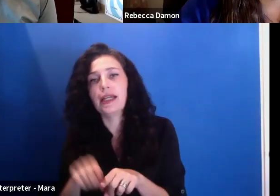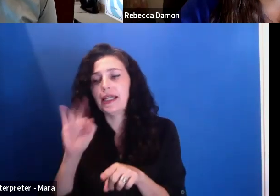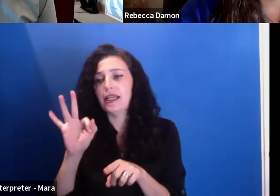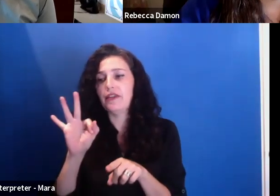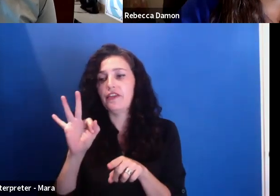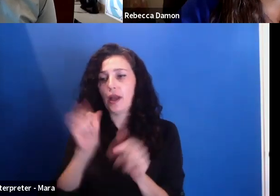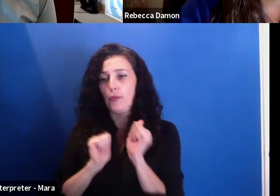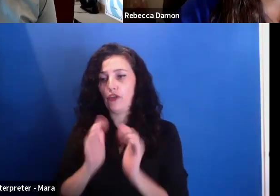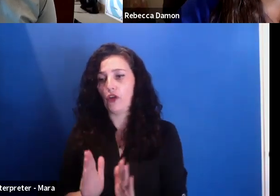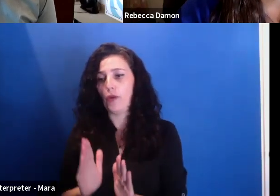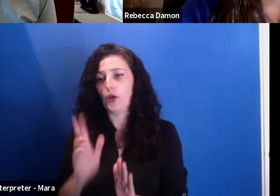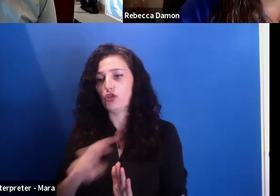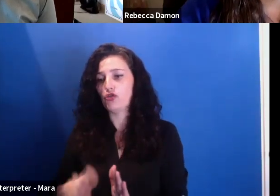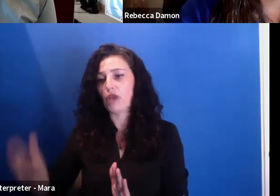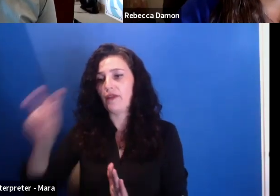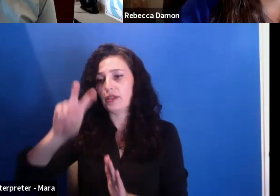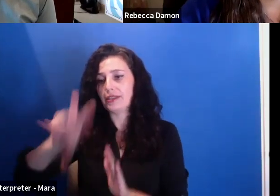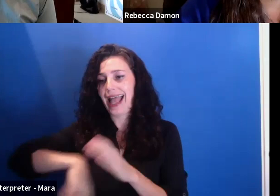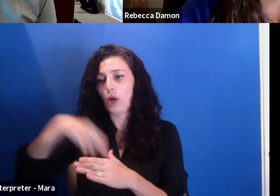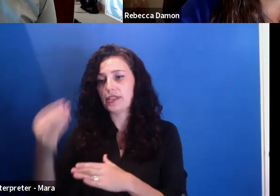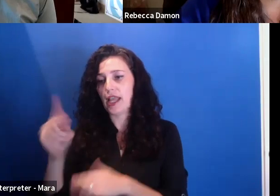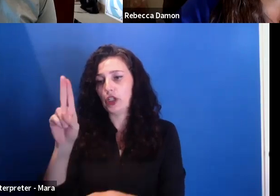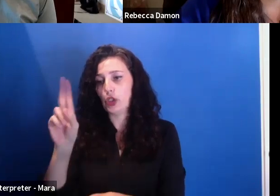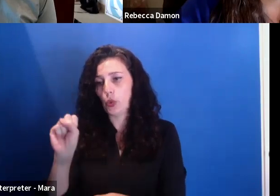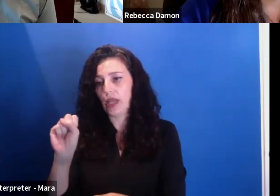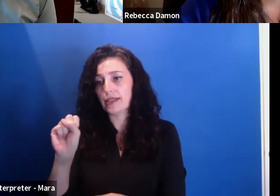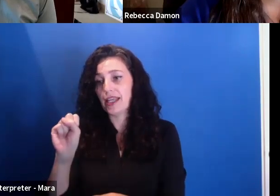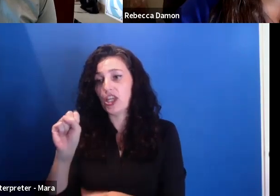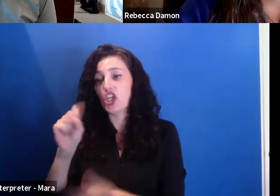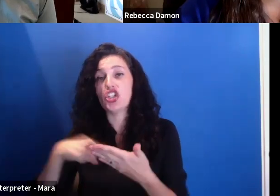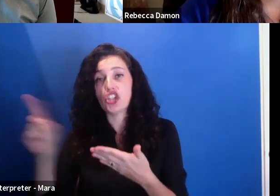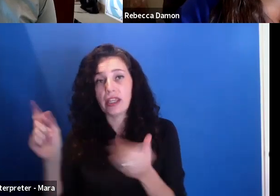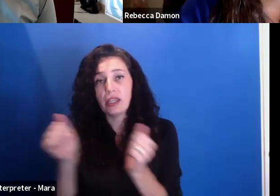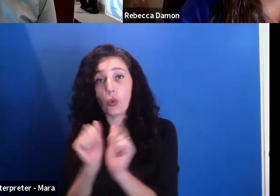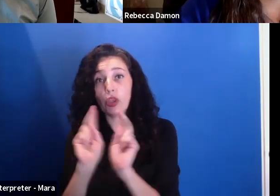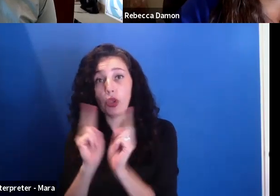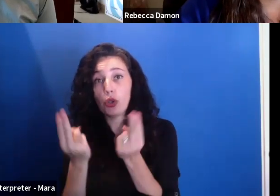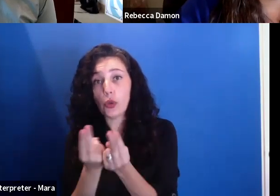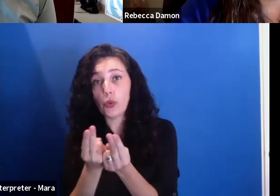check in with the union before they travel, so that if there are concerns about a particular production, we can alert them to that.